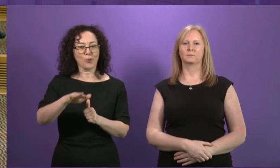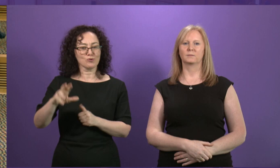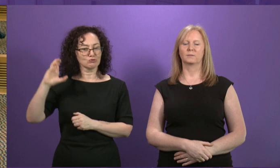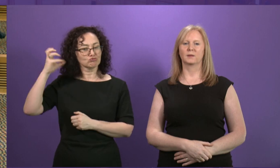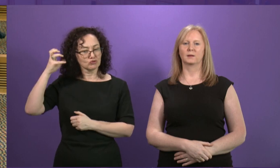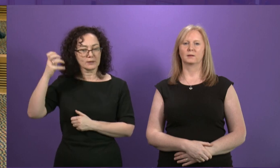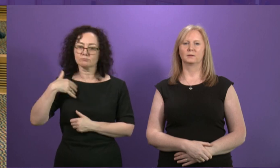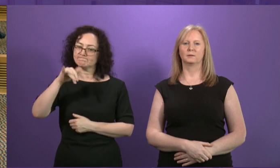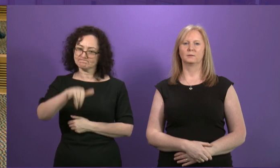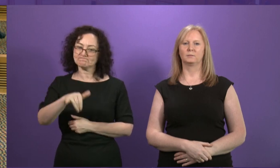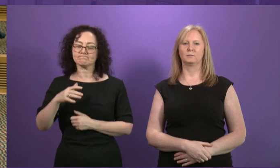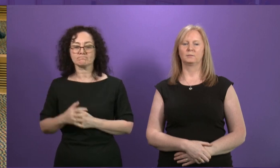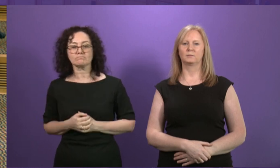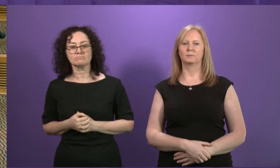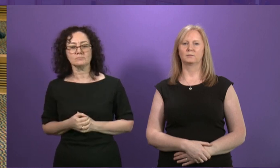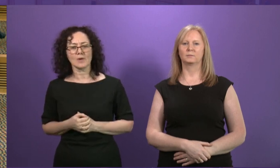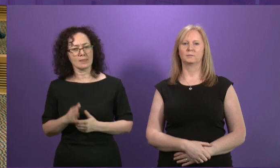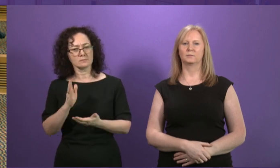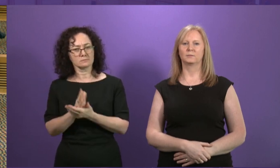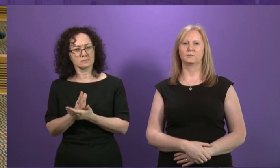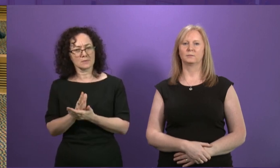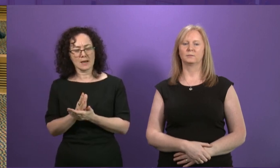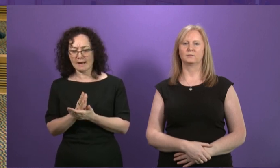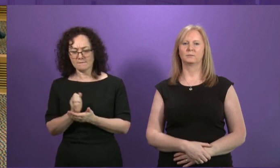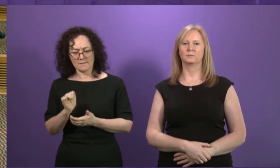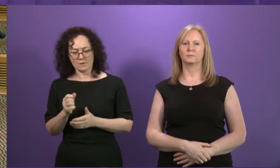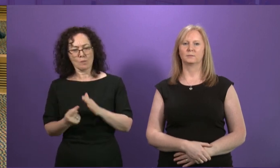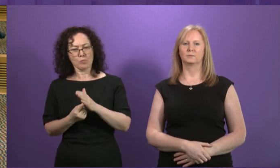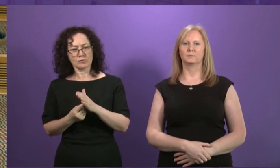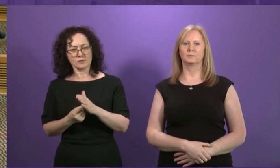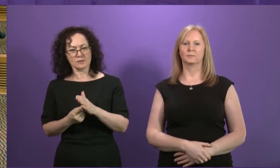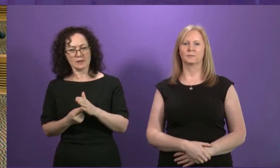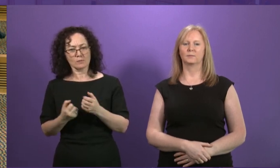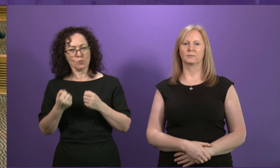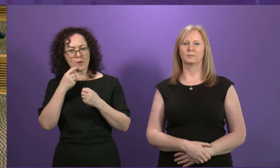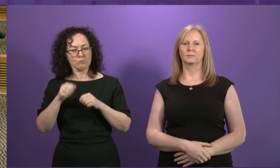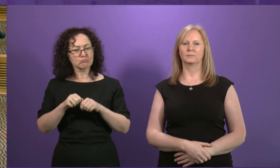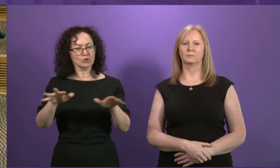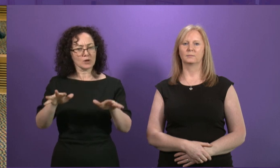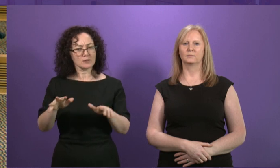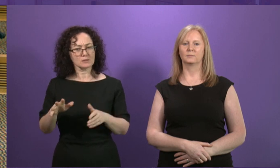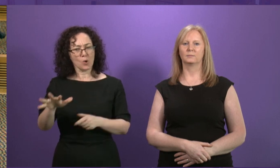Its place in our broadcasting environment is very important. I hope that Ofcom would